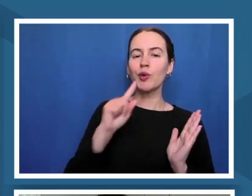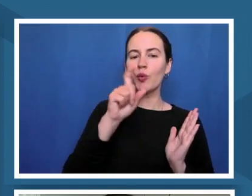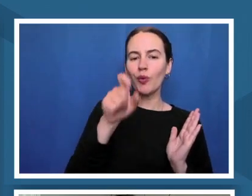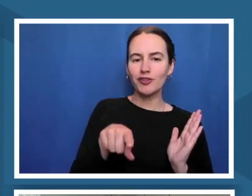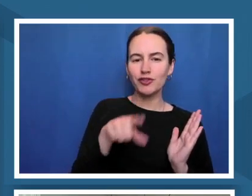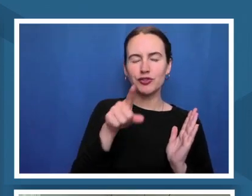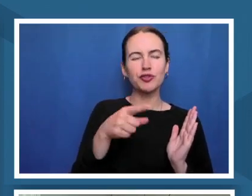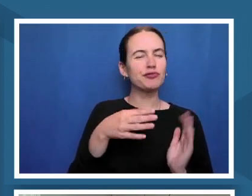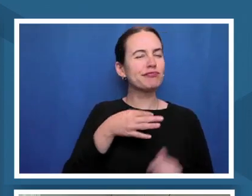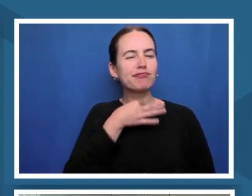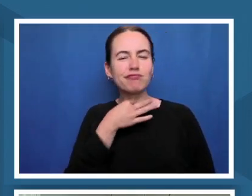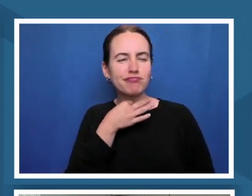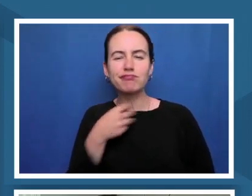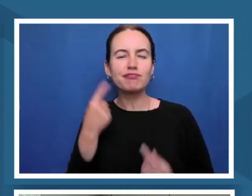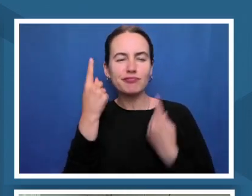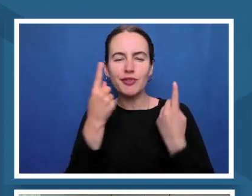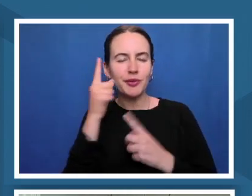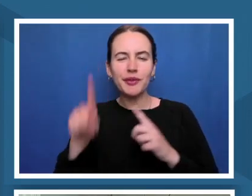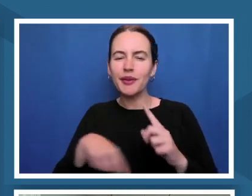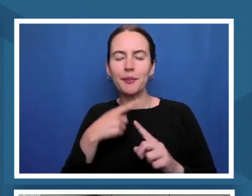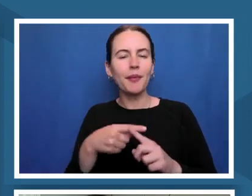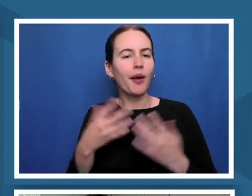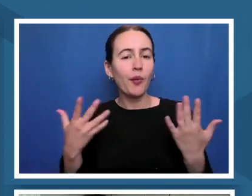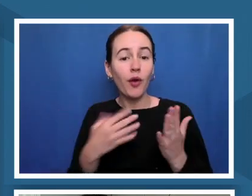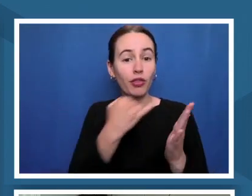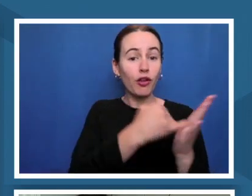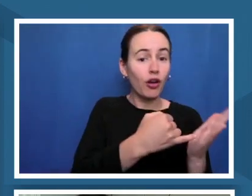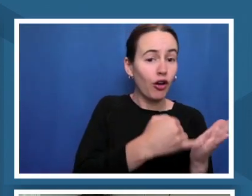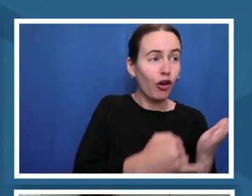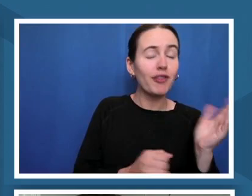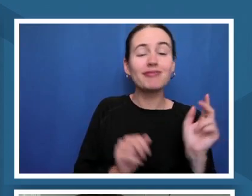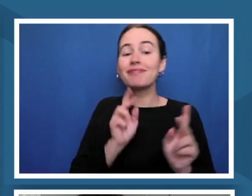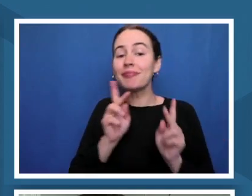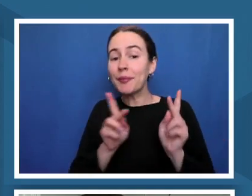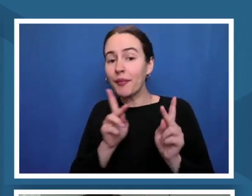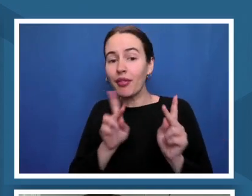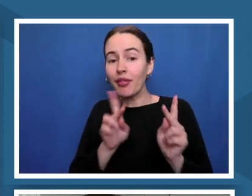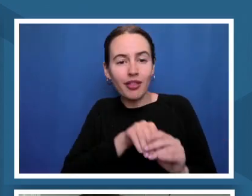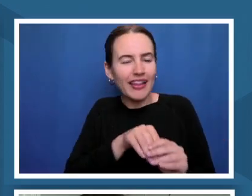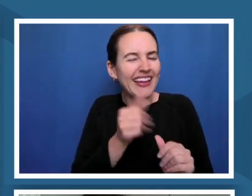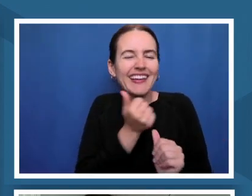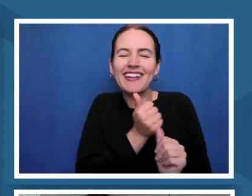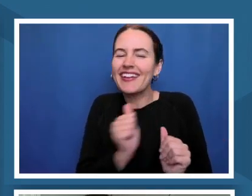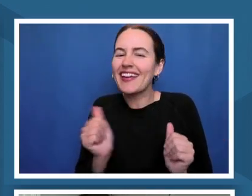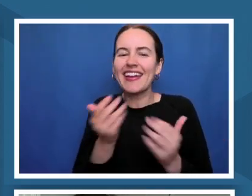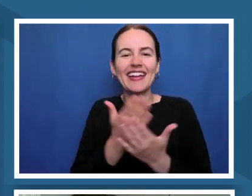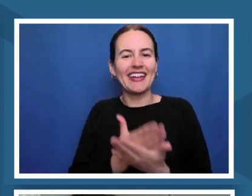artwork about the people in the artwork